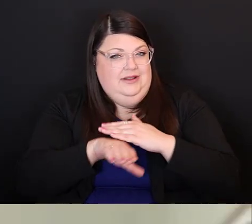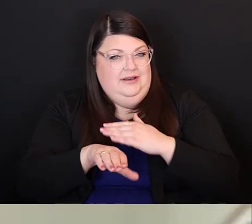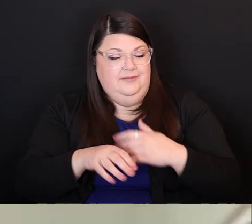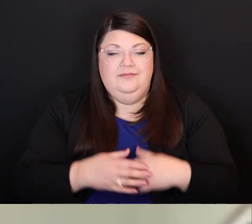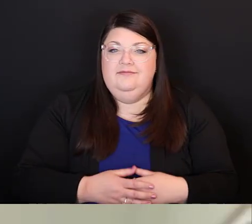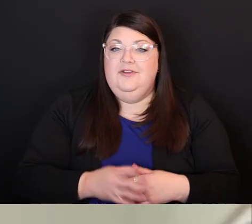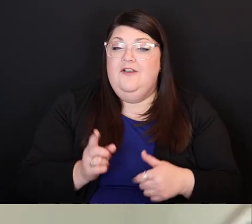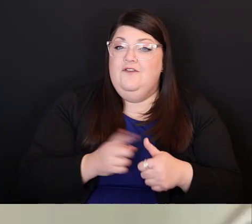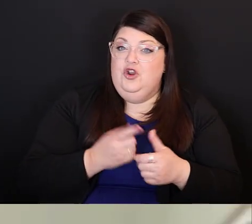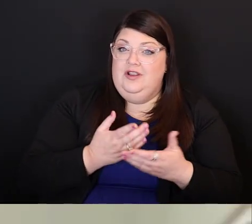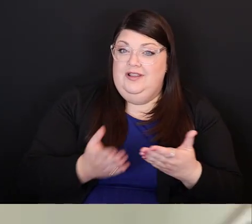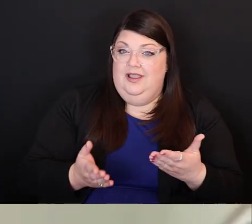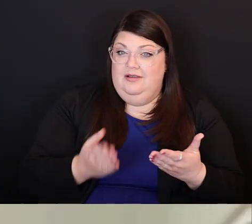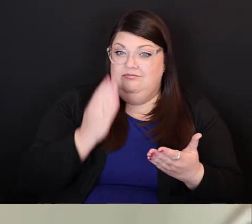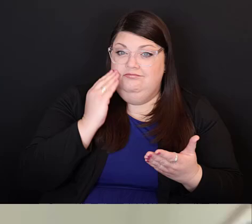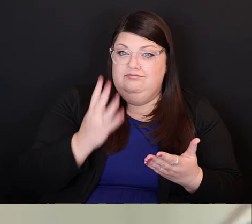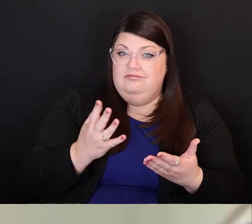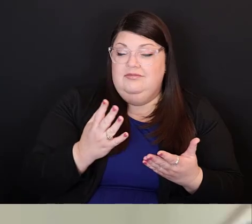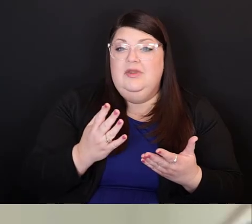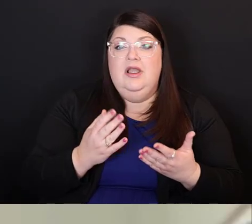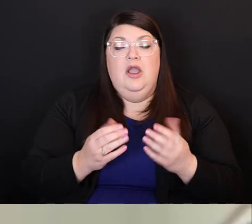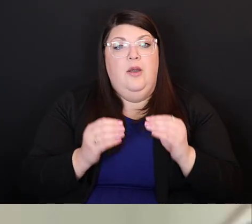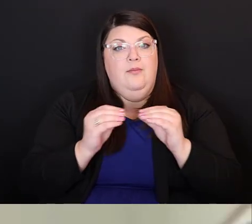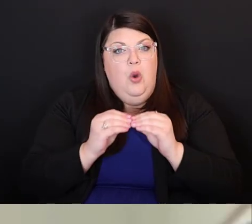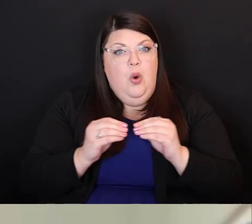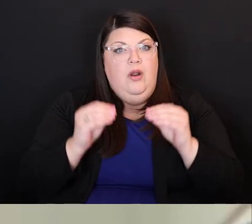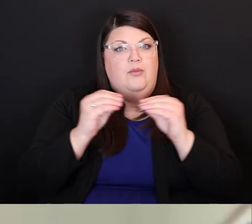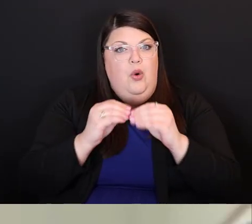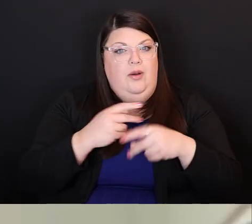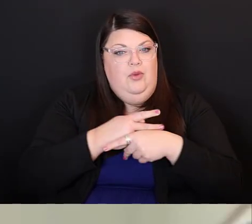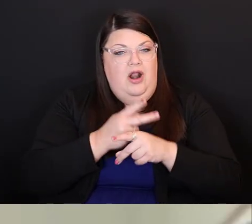The first thing to note is that more and more products are becoming smart.